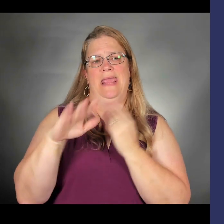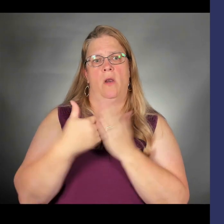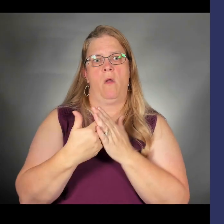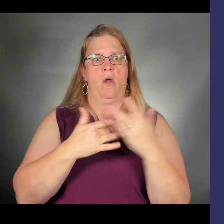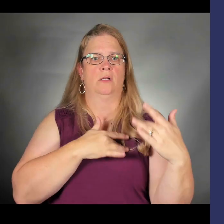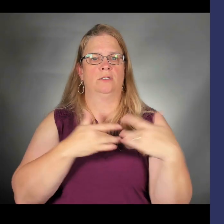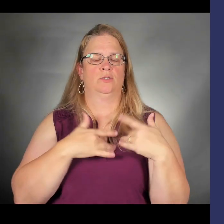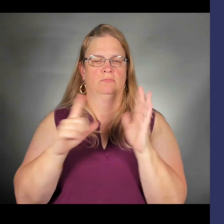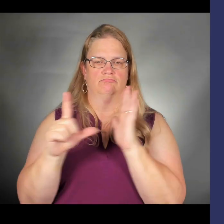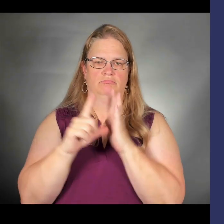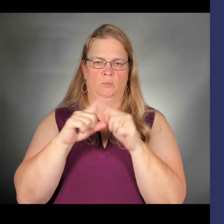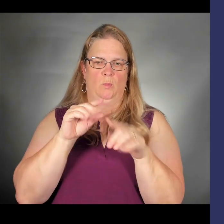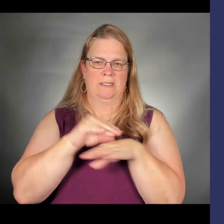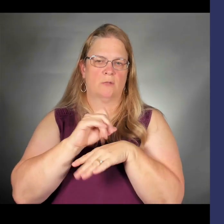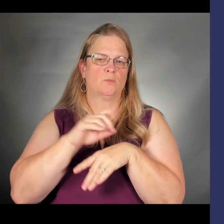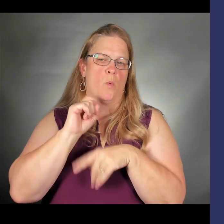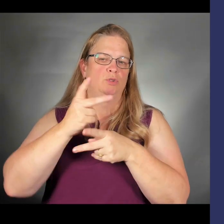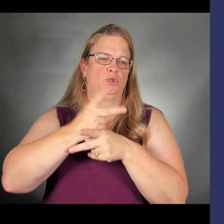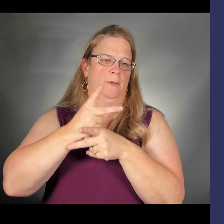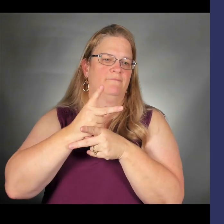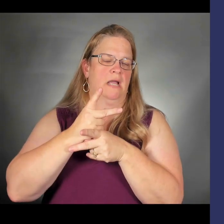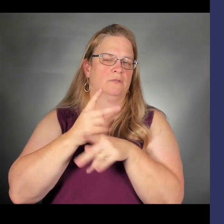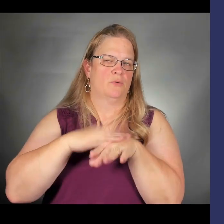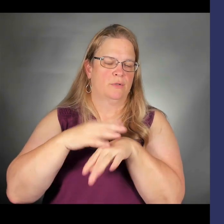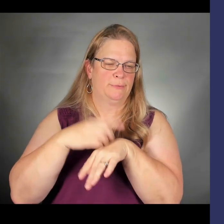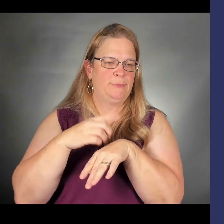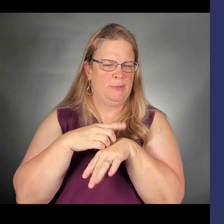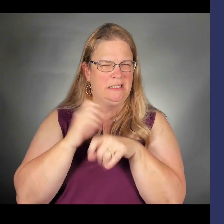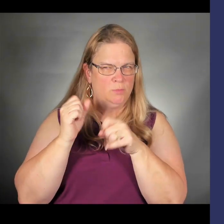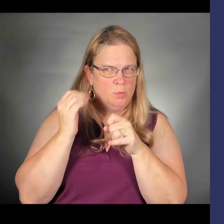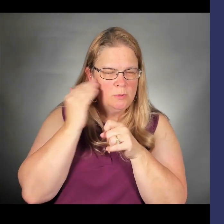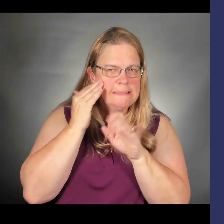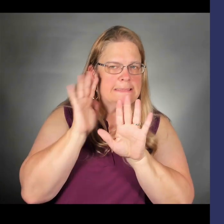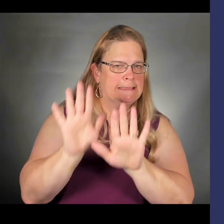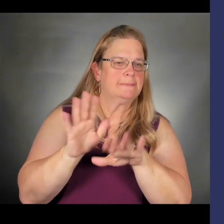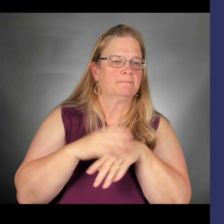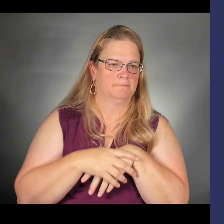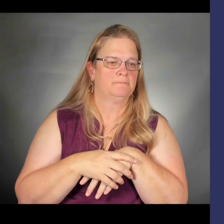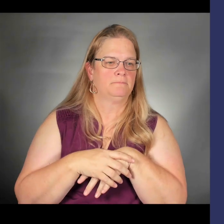and report any and all concerns immediately to the counselor or the supervisor on duty.